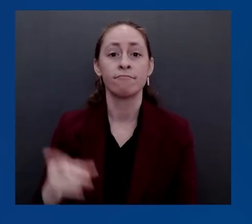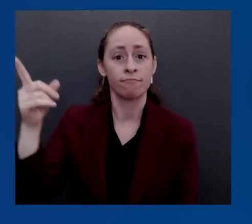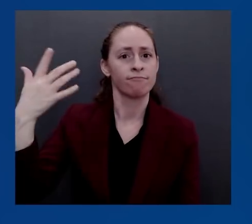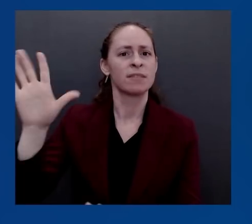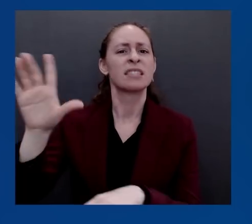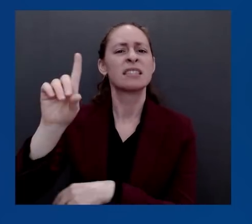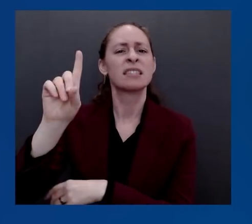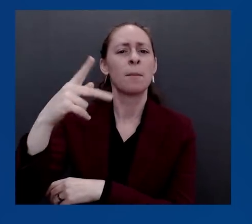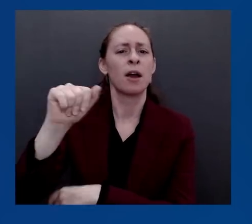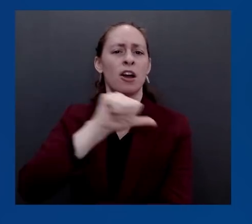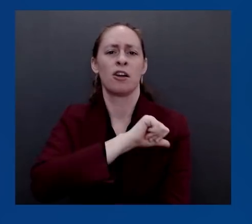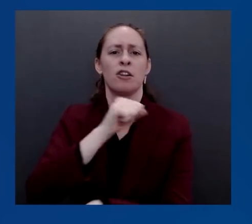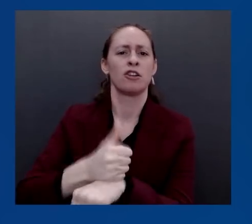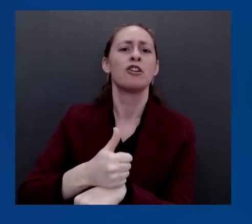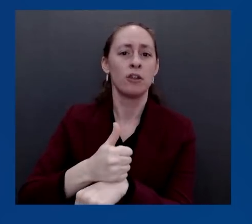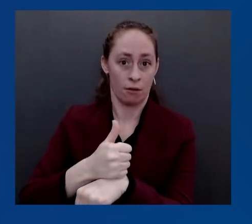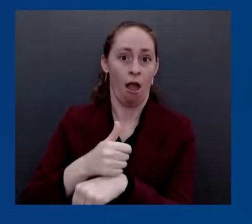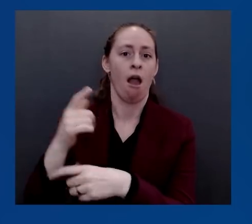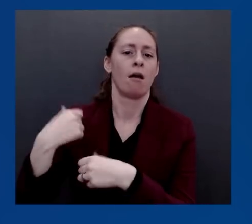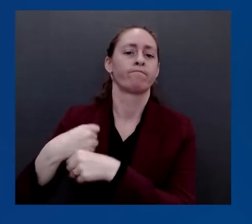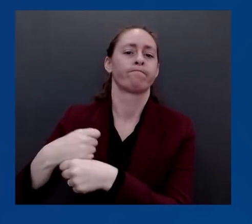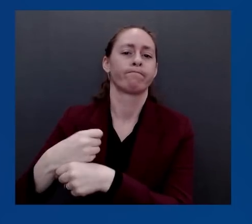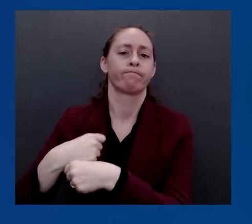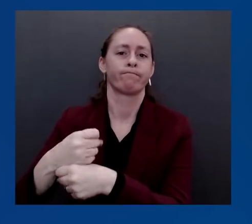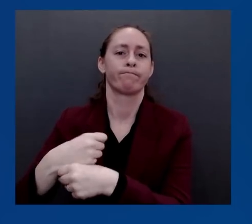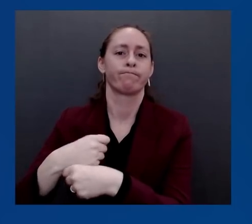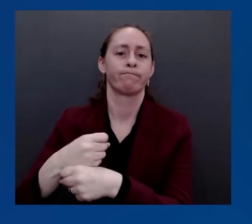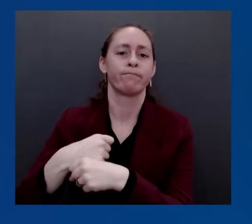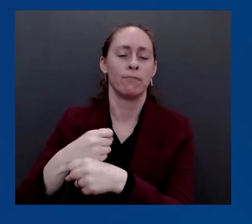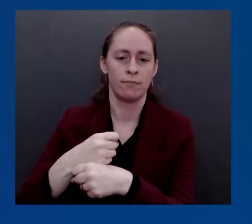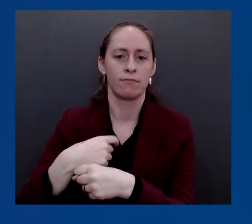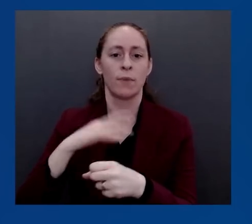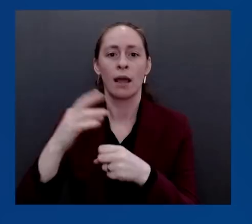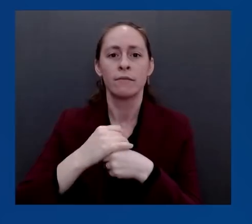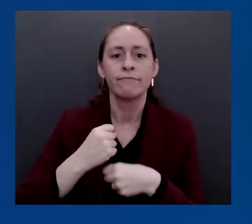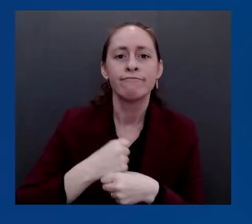and created a new, faster pathway for manufacturers to seek FDA authorization.